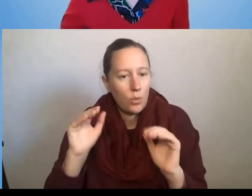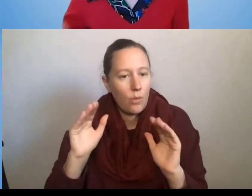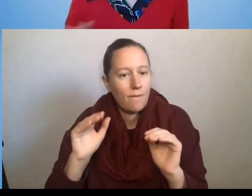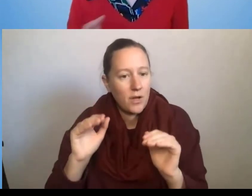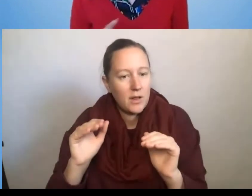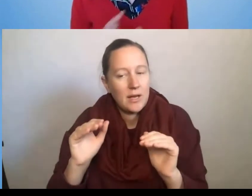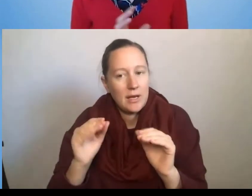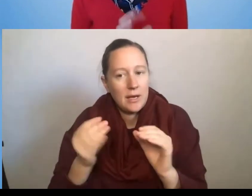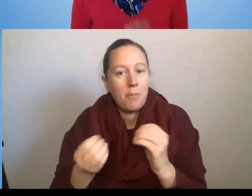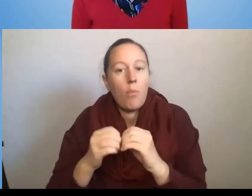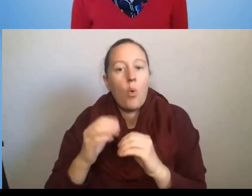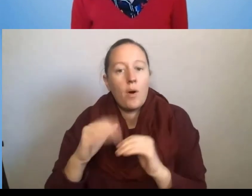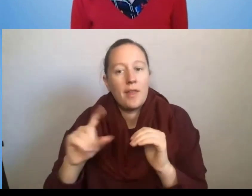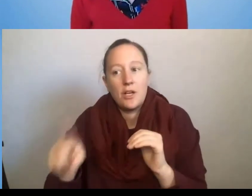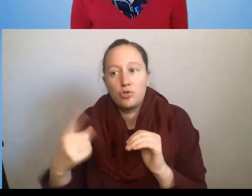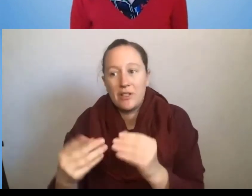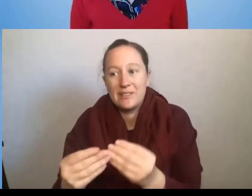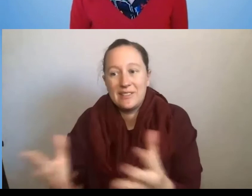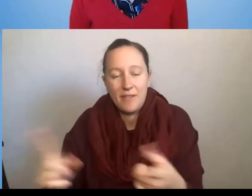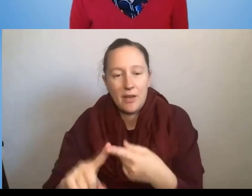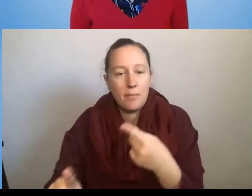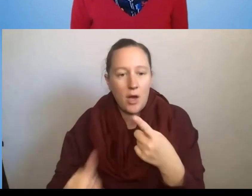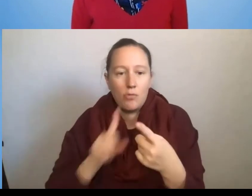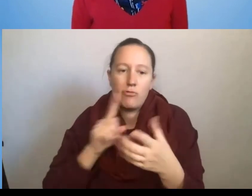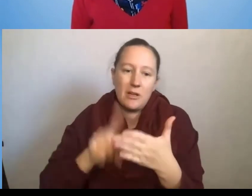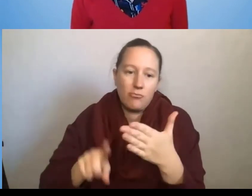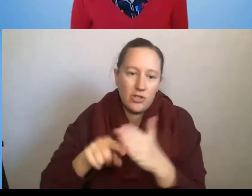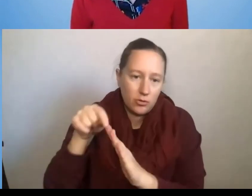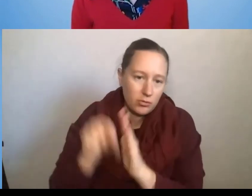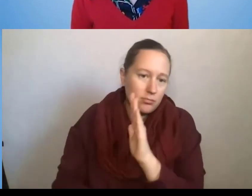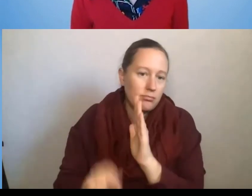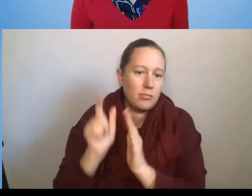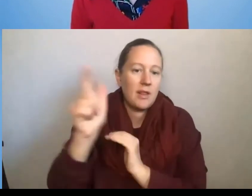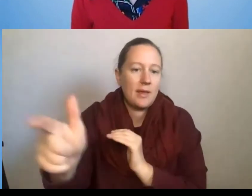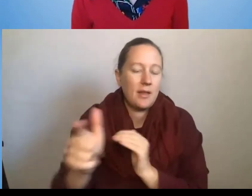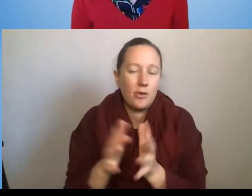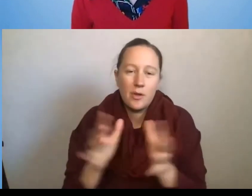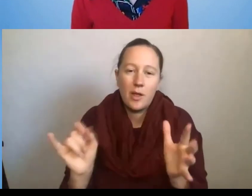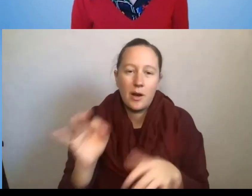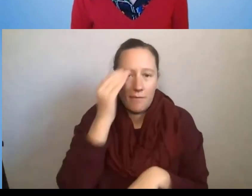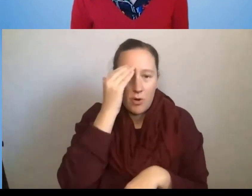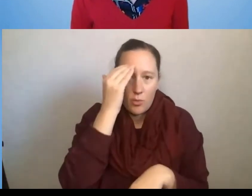So I think there has been a real awareness. A lot has changed in 10 years,